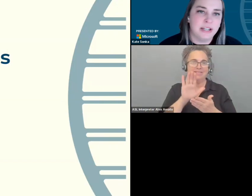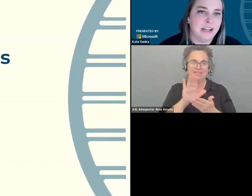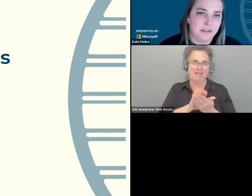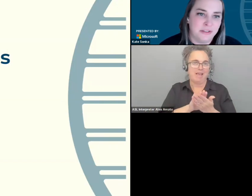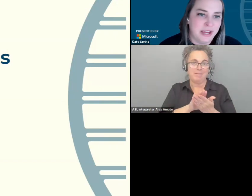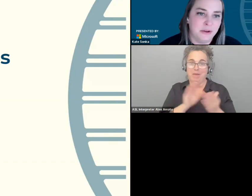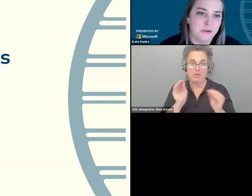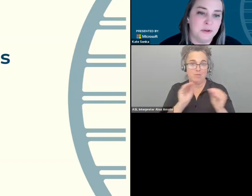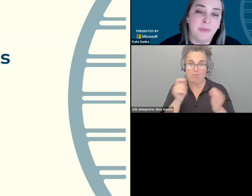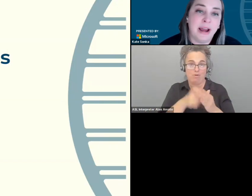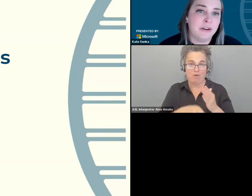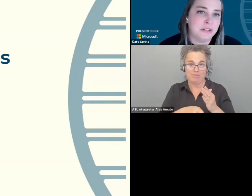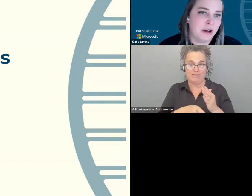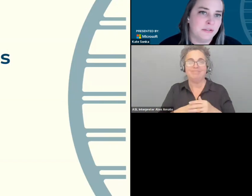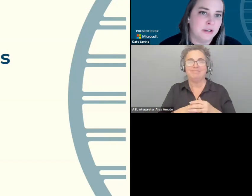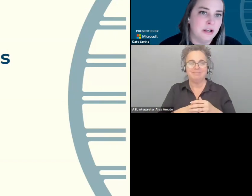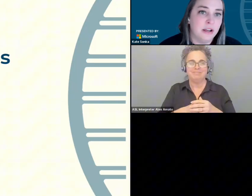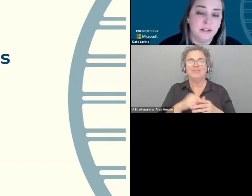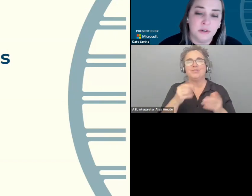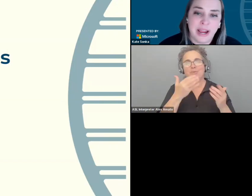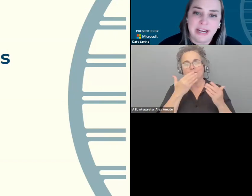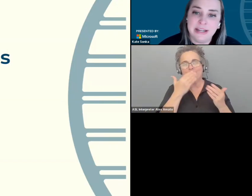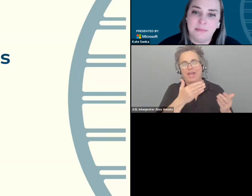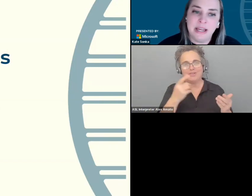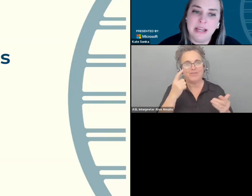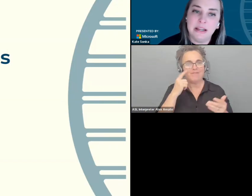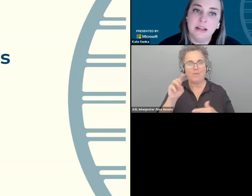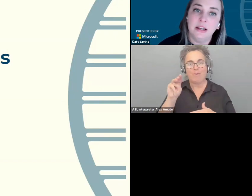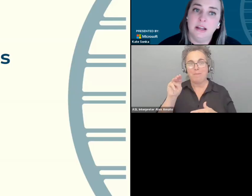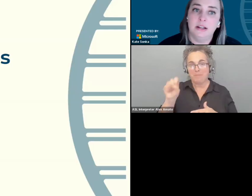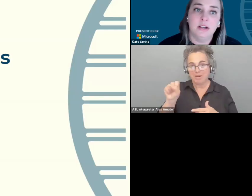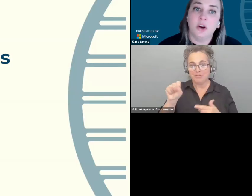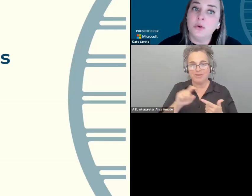So we want to give a thank you to Microsoft, to ADP,